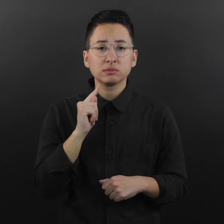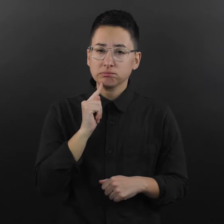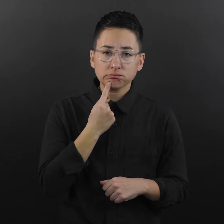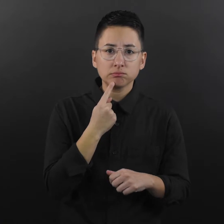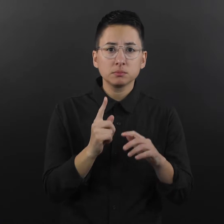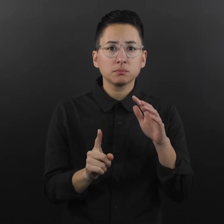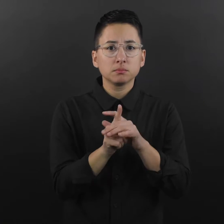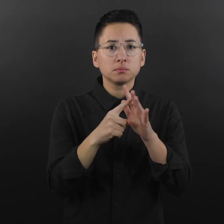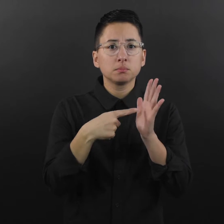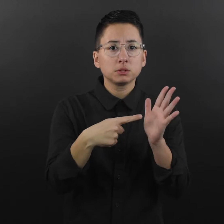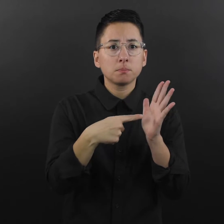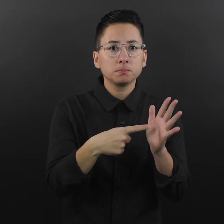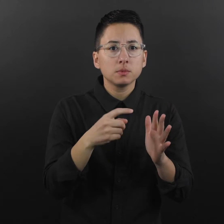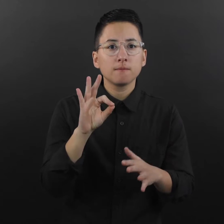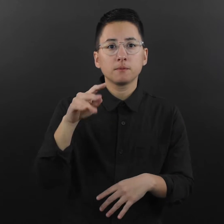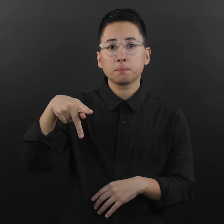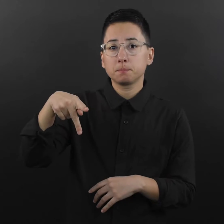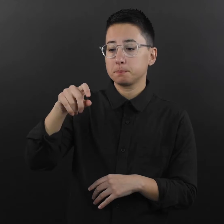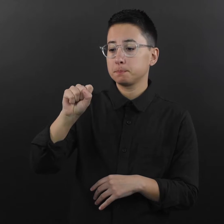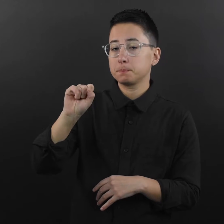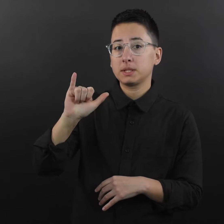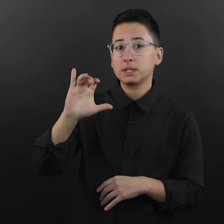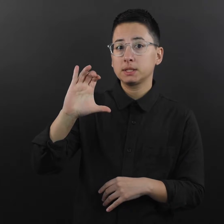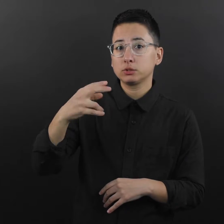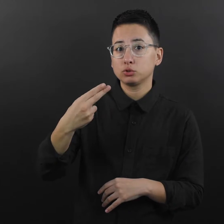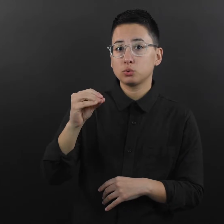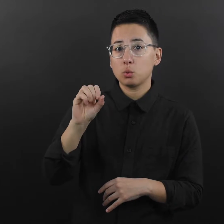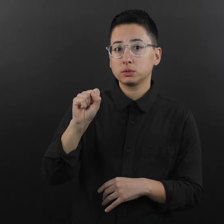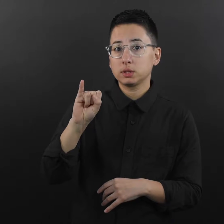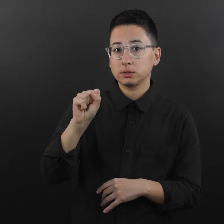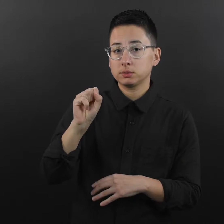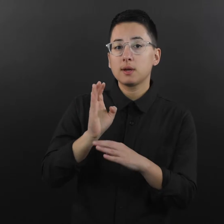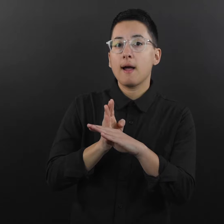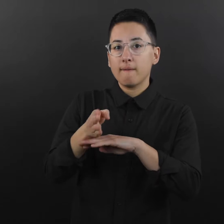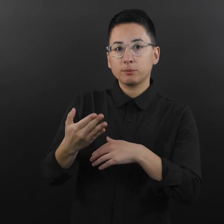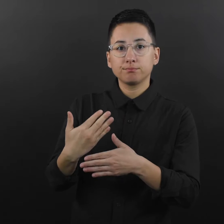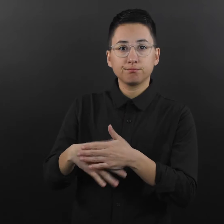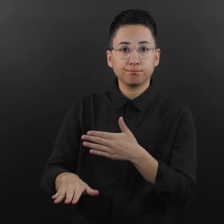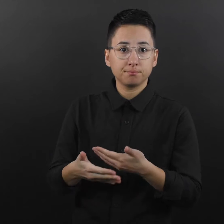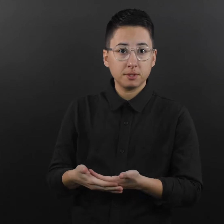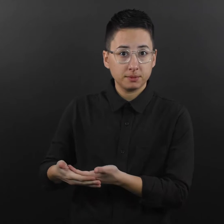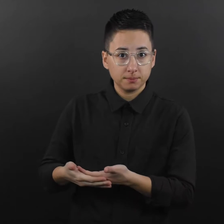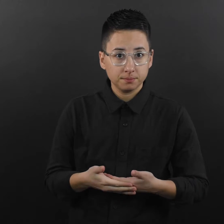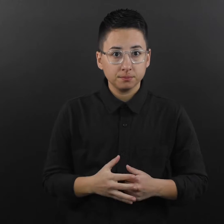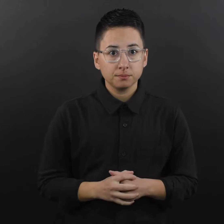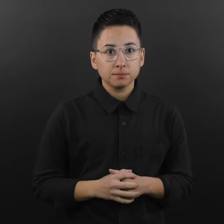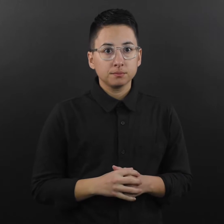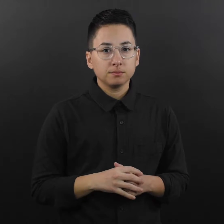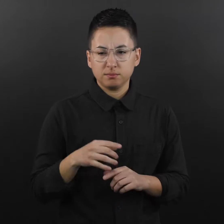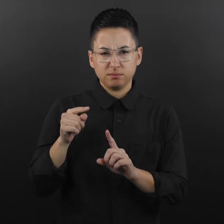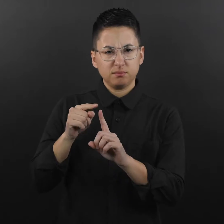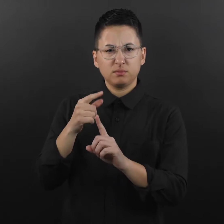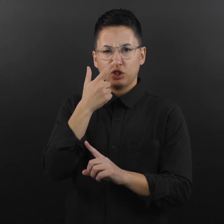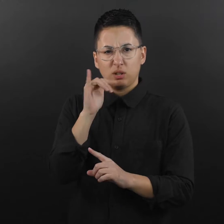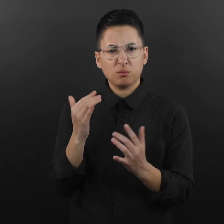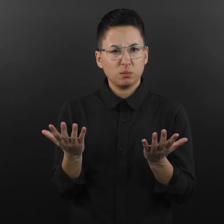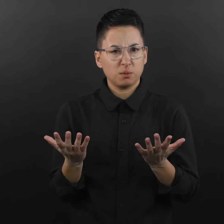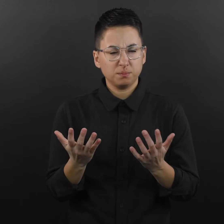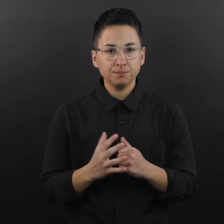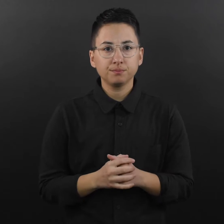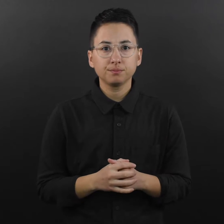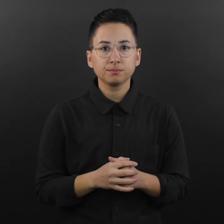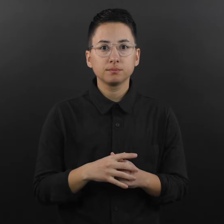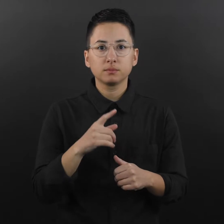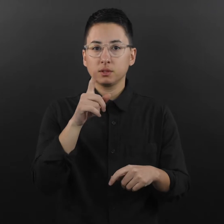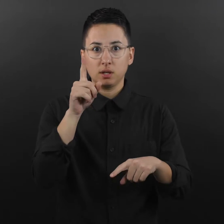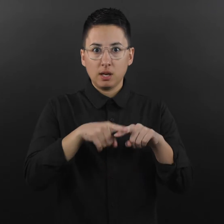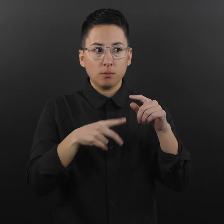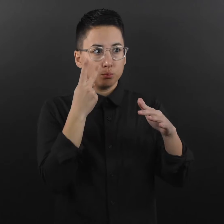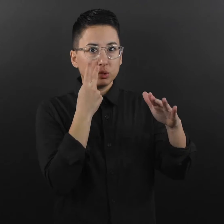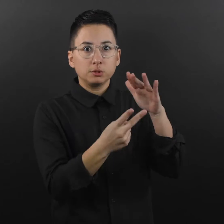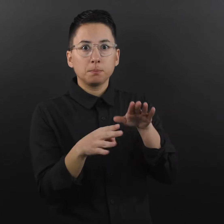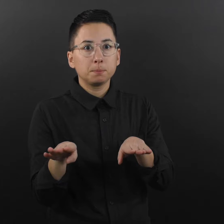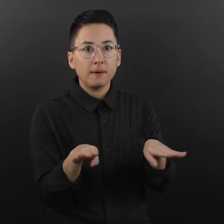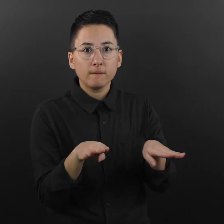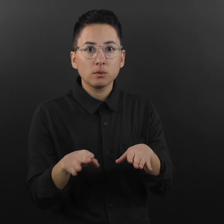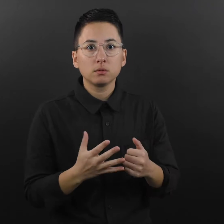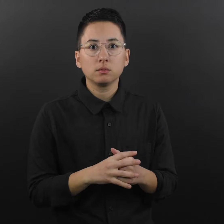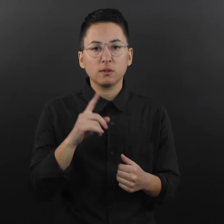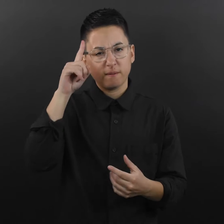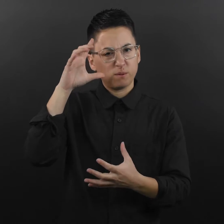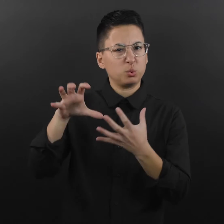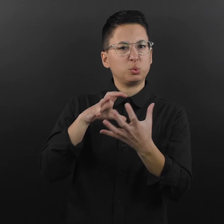after having a baby including unpredictable behavior, confusion and uncontrollable fear.